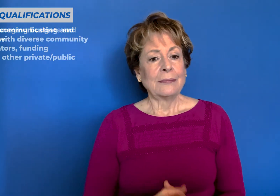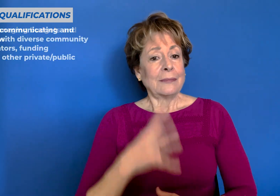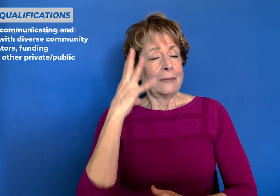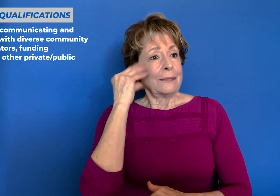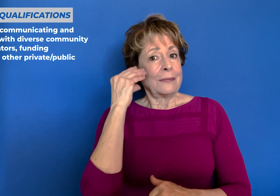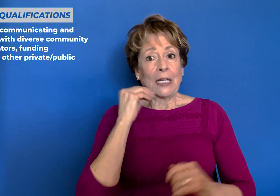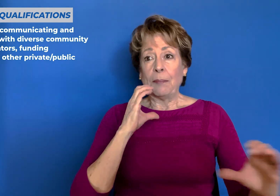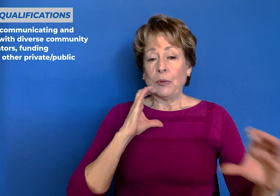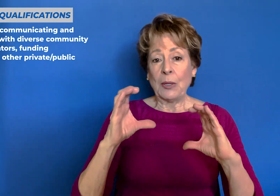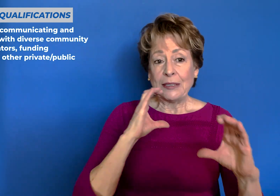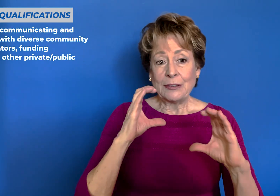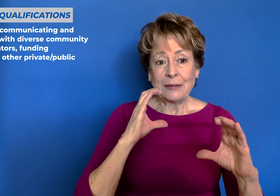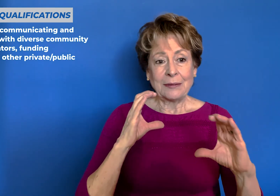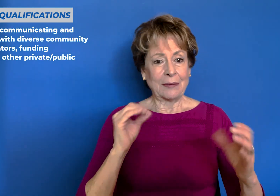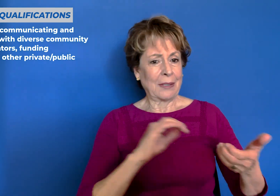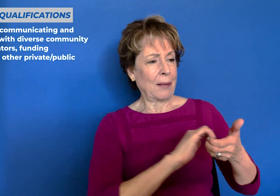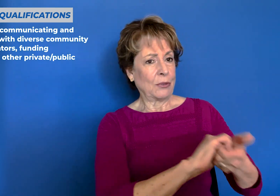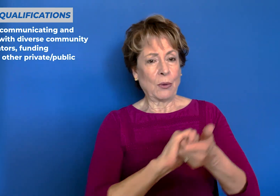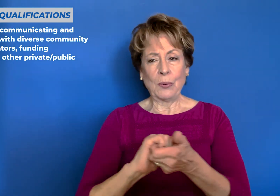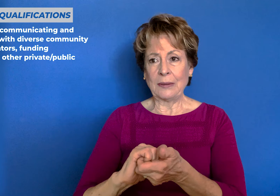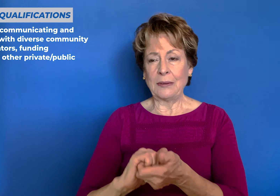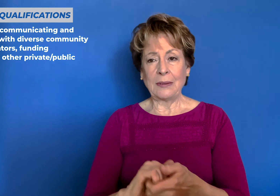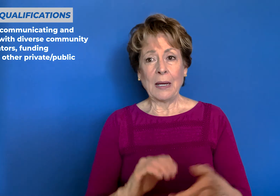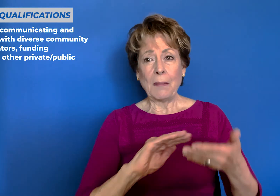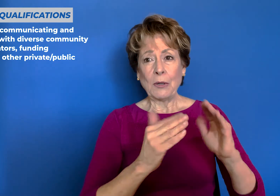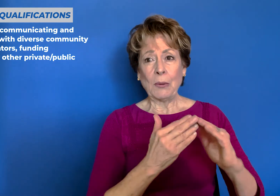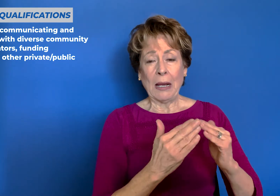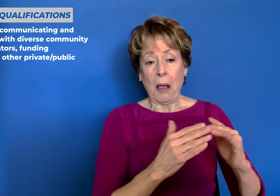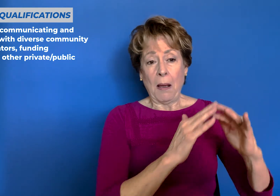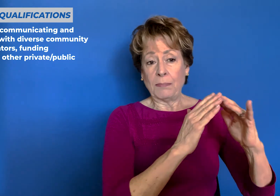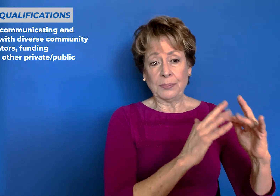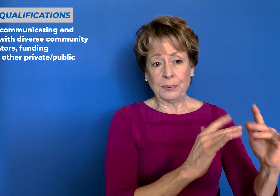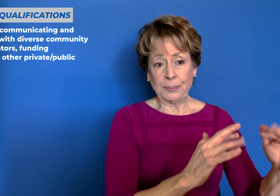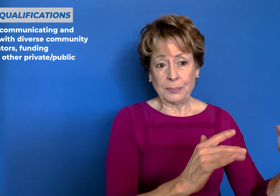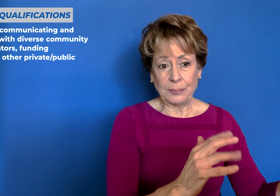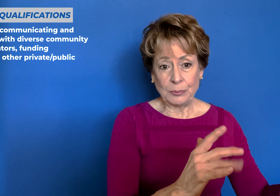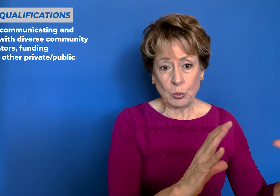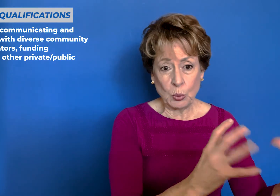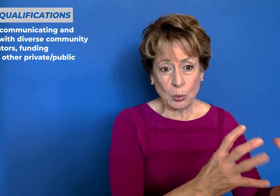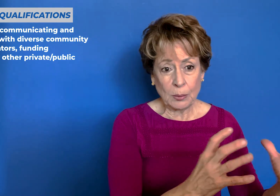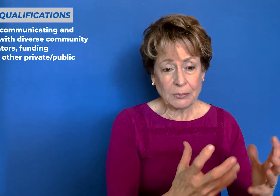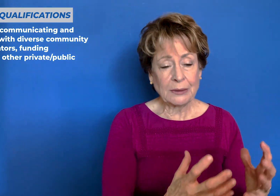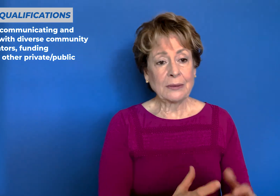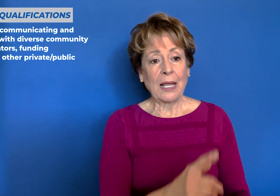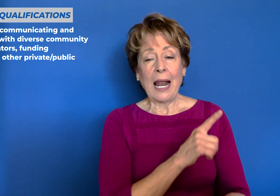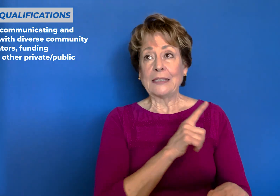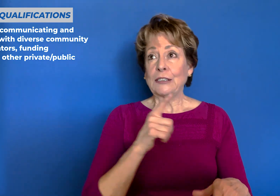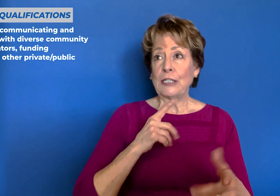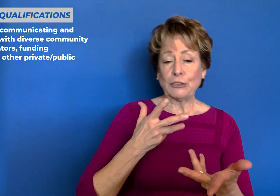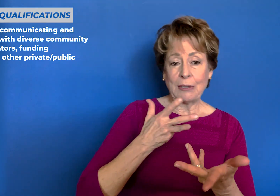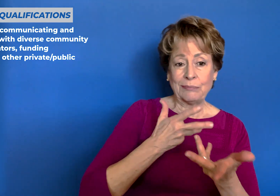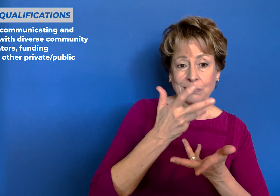Experience in communicating and collaborating with diverse community groups,